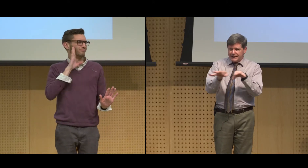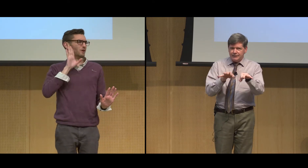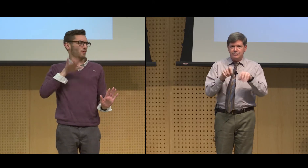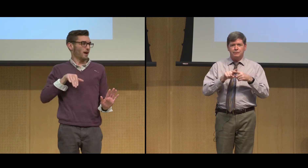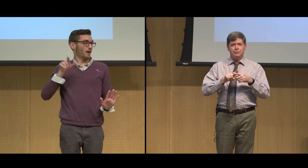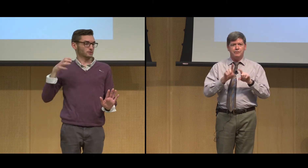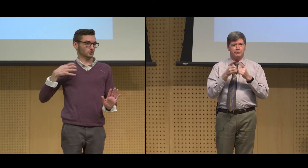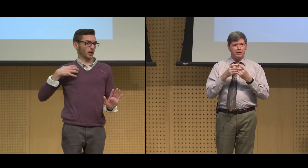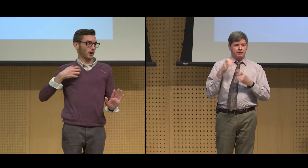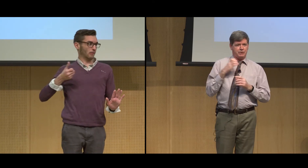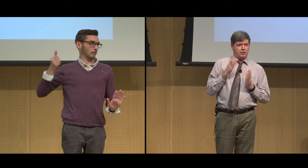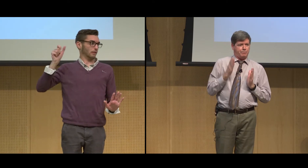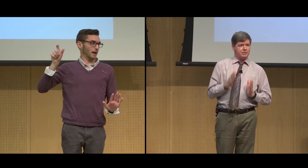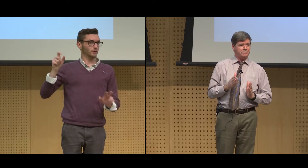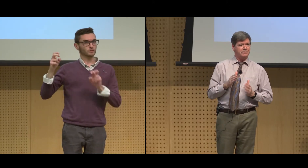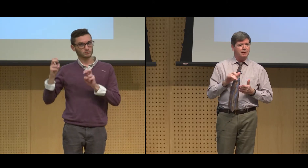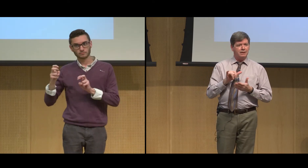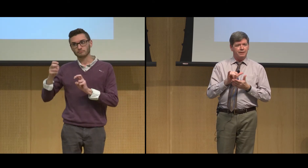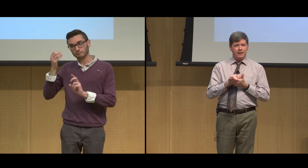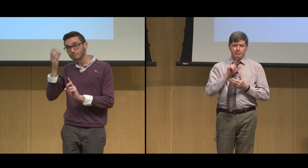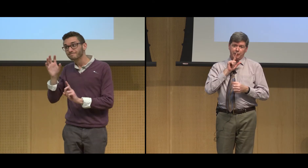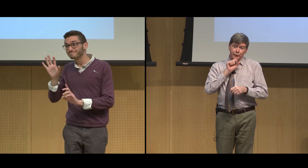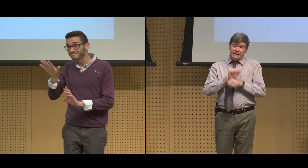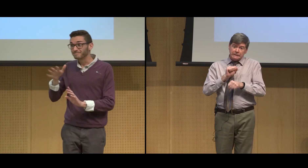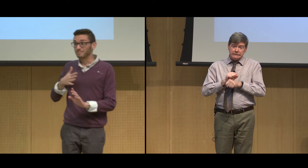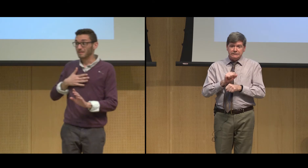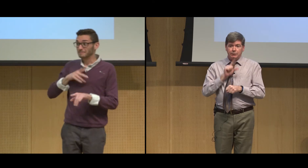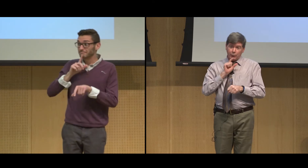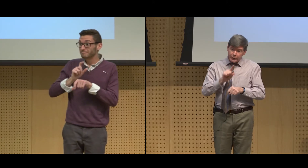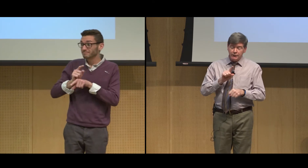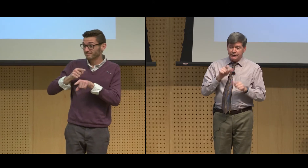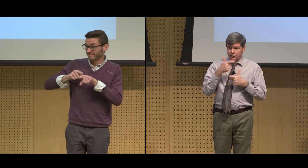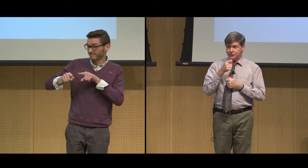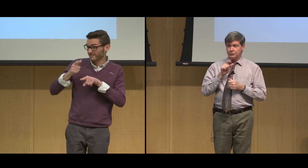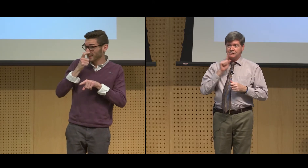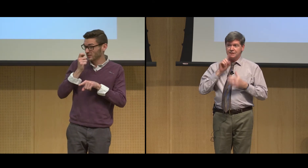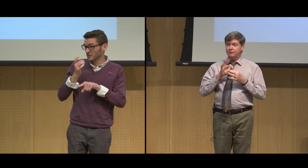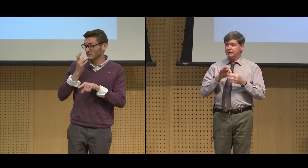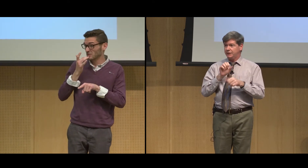to the department chairperson that my real-- you know, my real interest was in deaf-related work